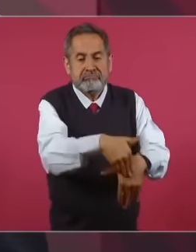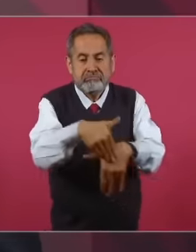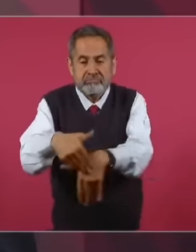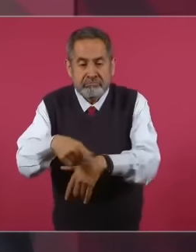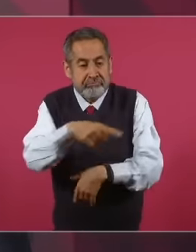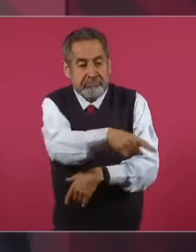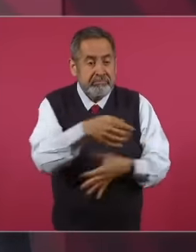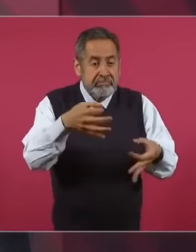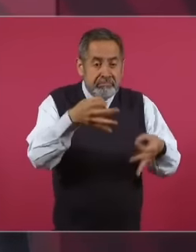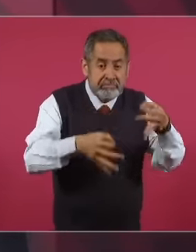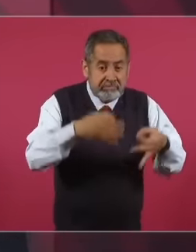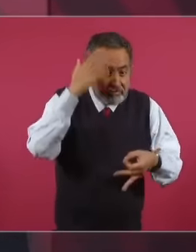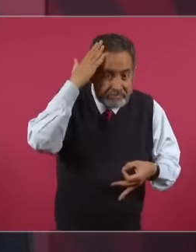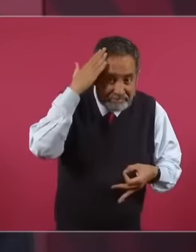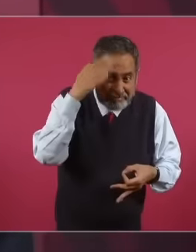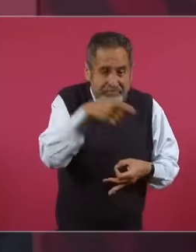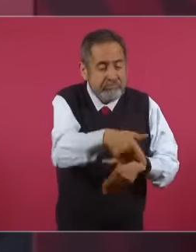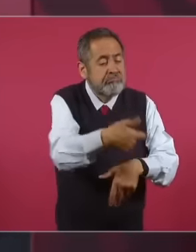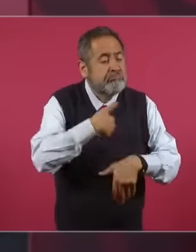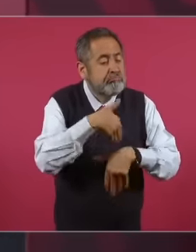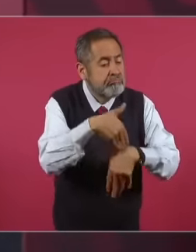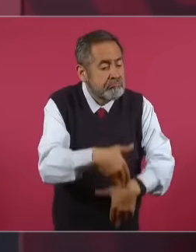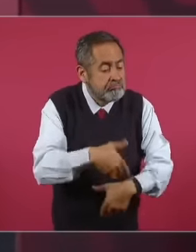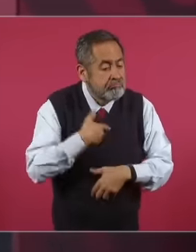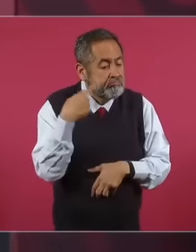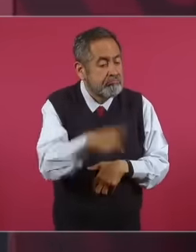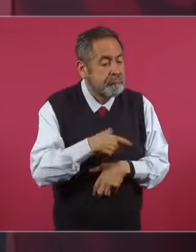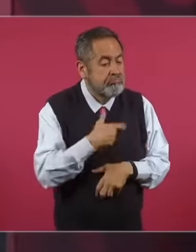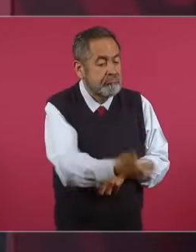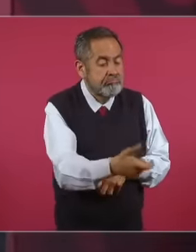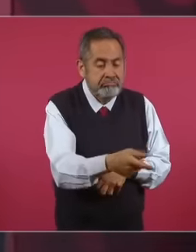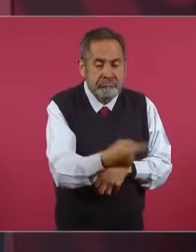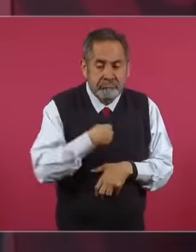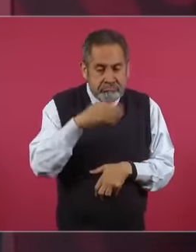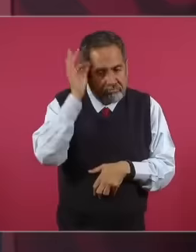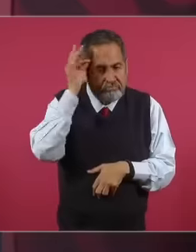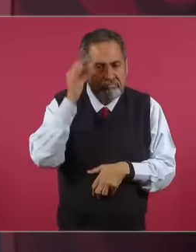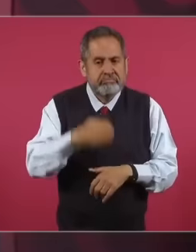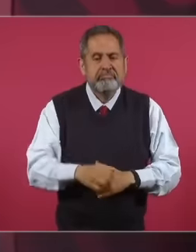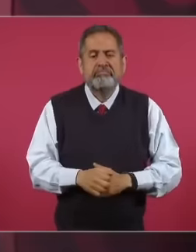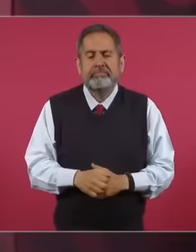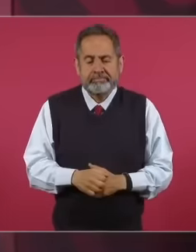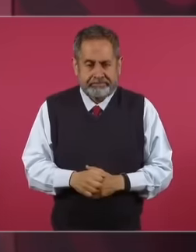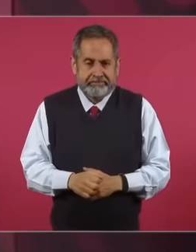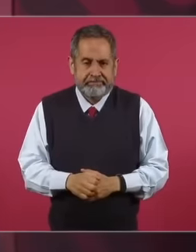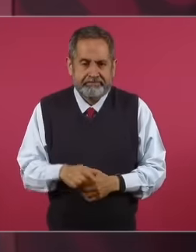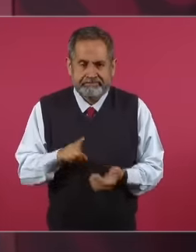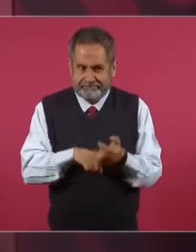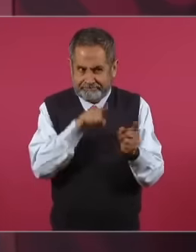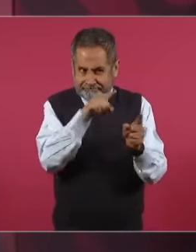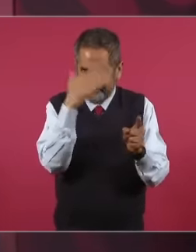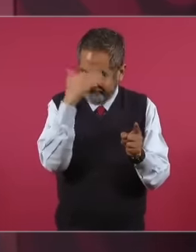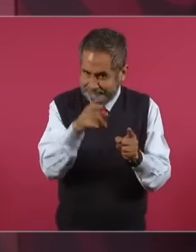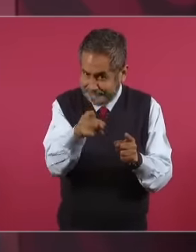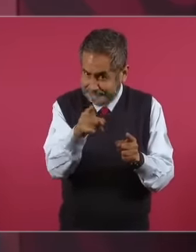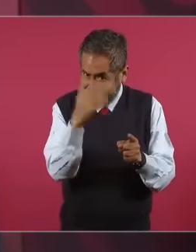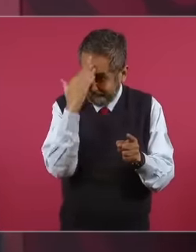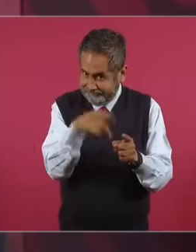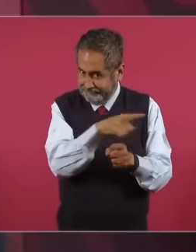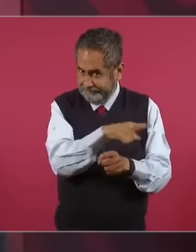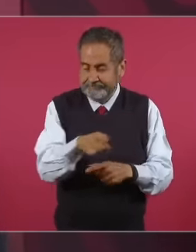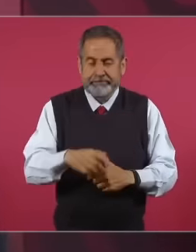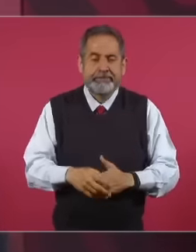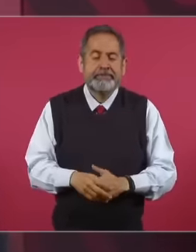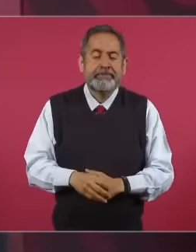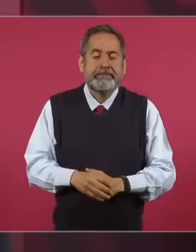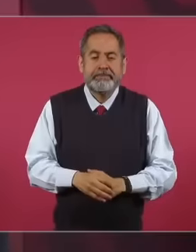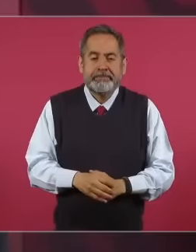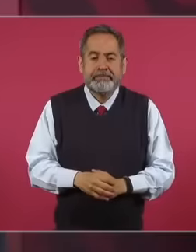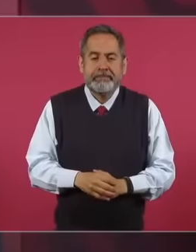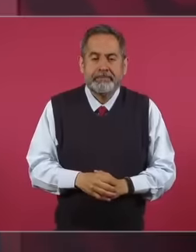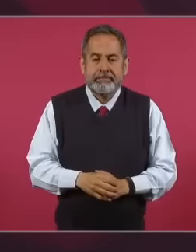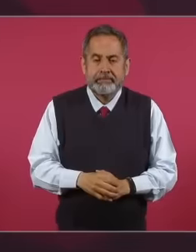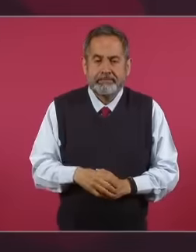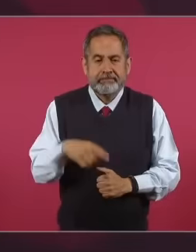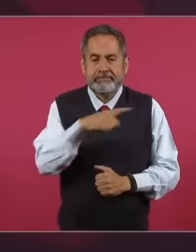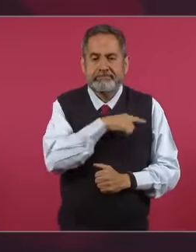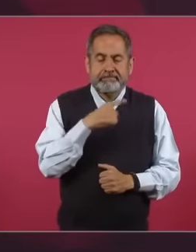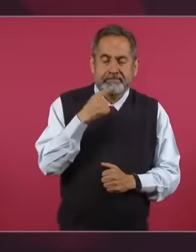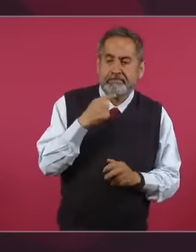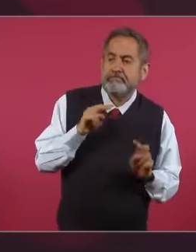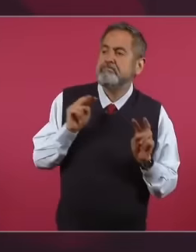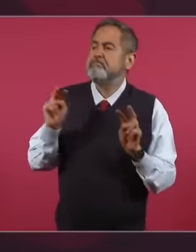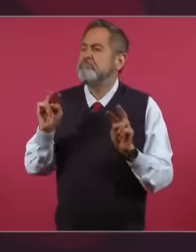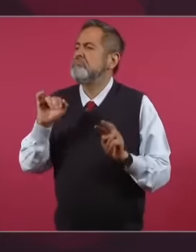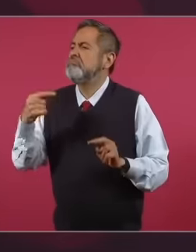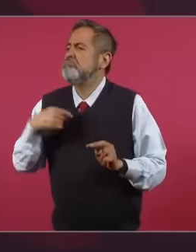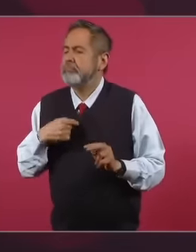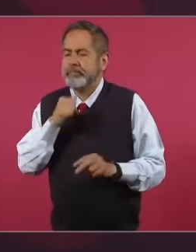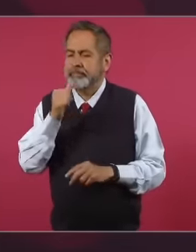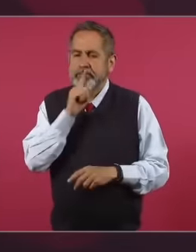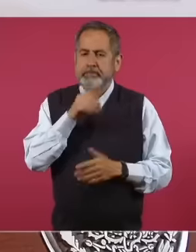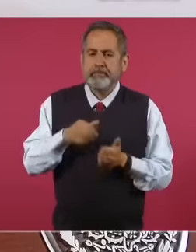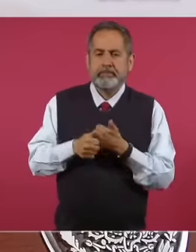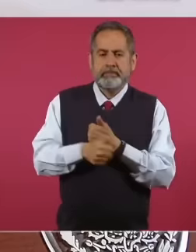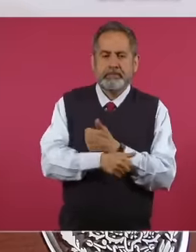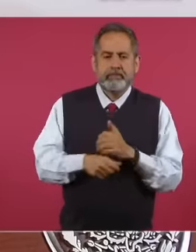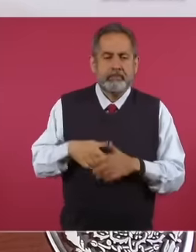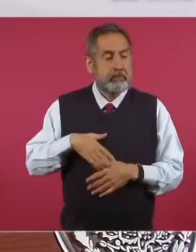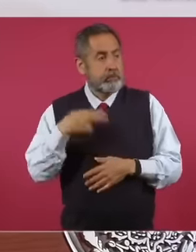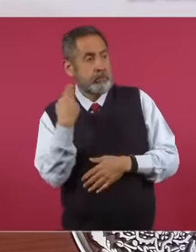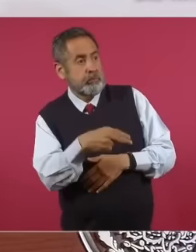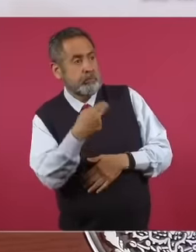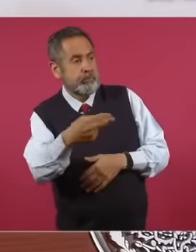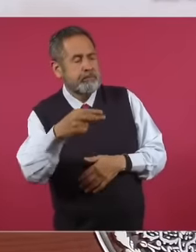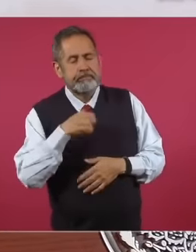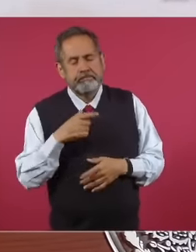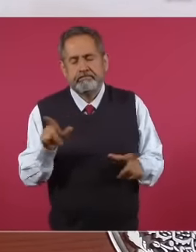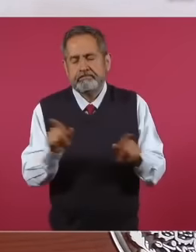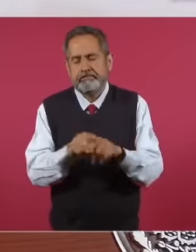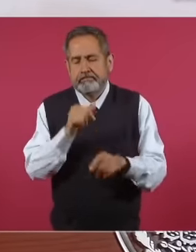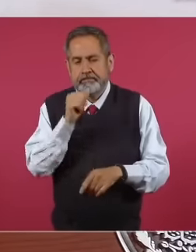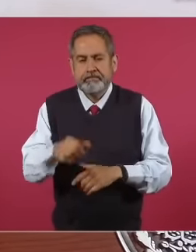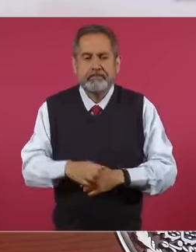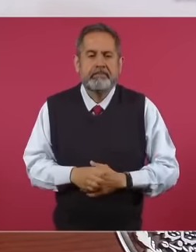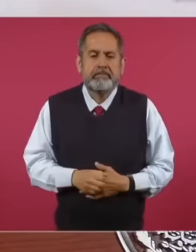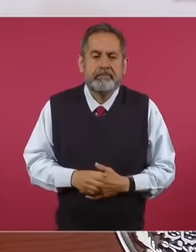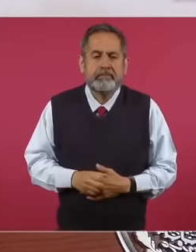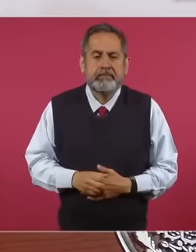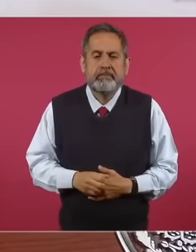and they only know that I am not going to mention their names but